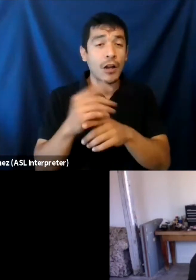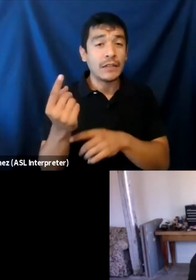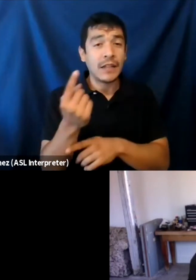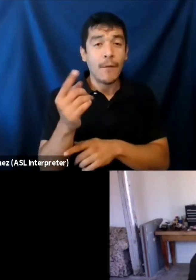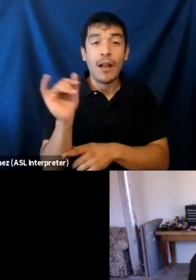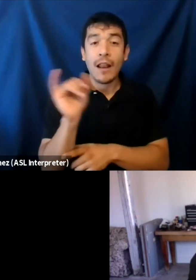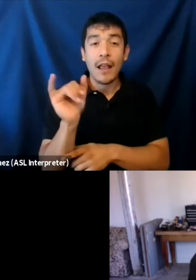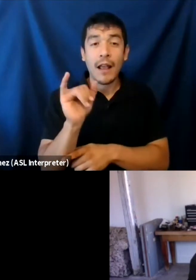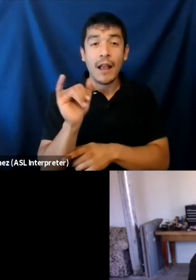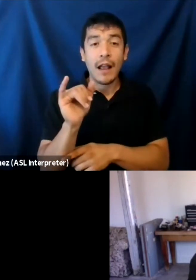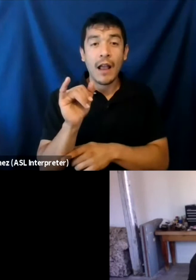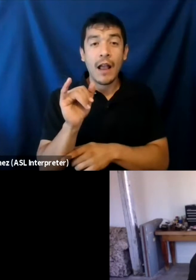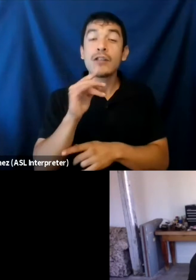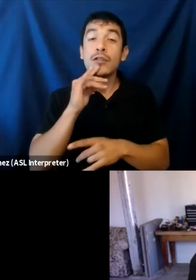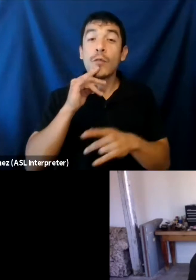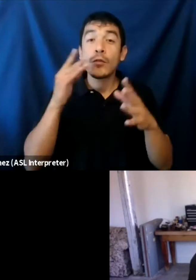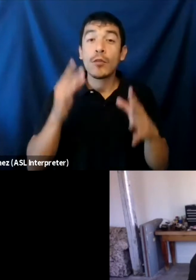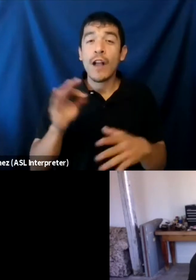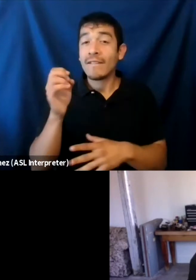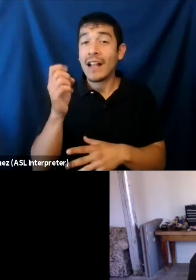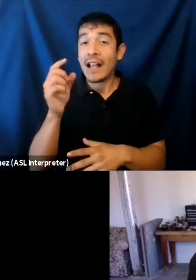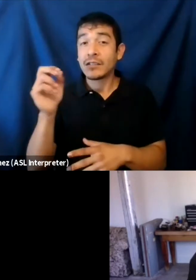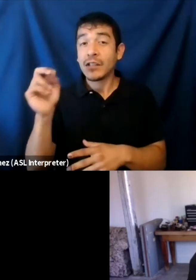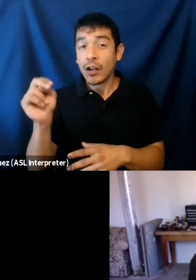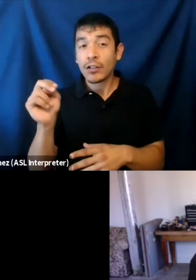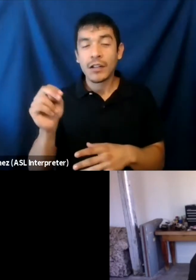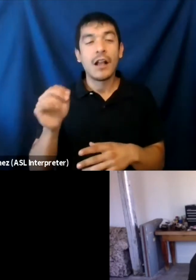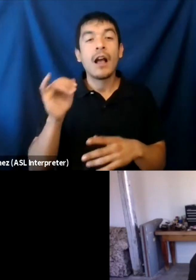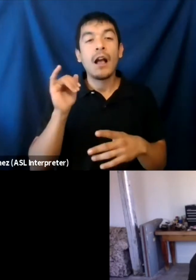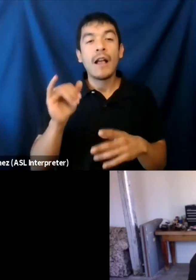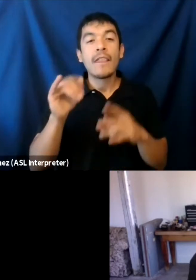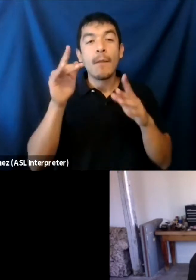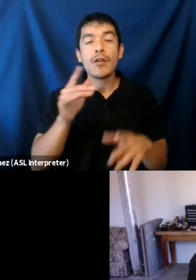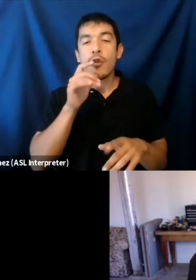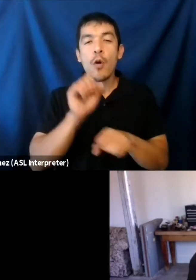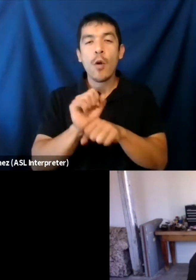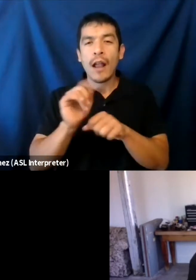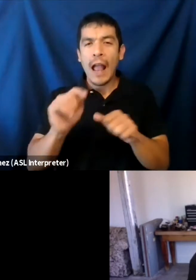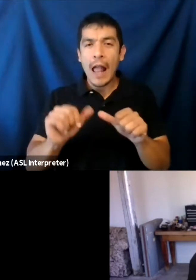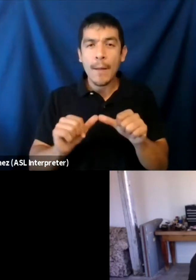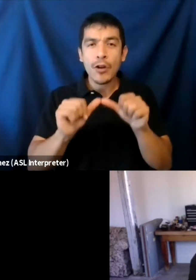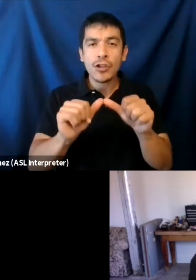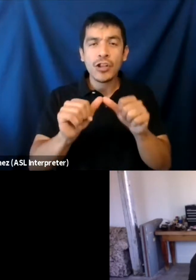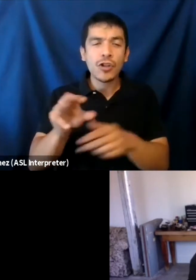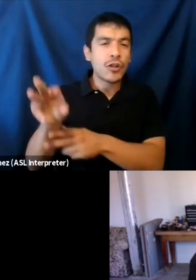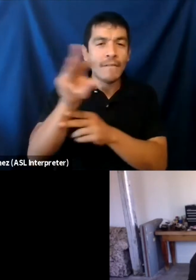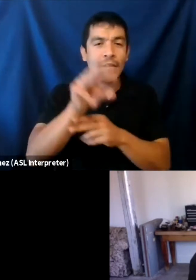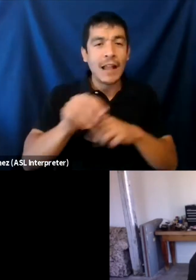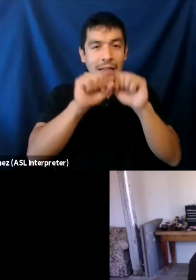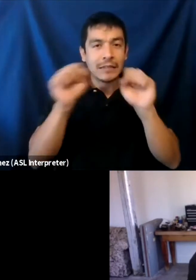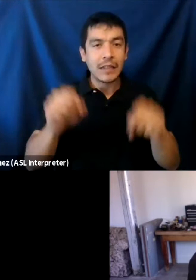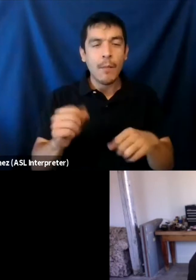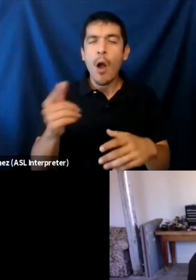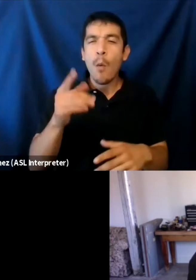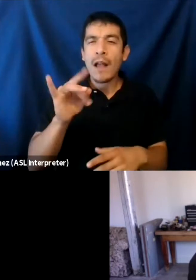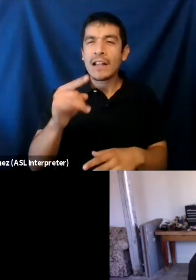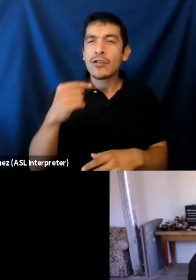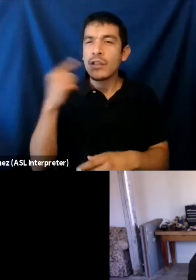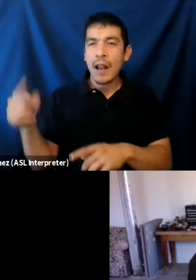like the spokesman of Axon, like the people who work at persistent surveillance systems. I mean, what did you tell them about the film you were making